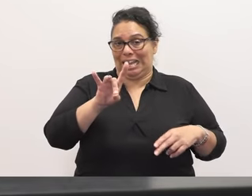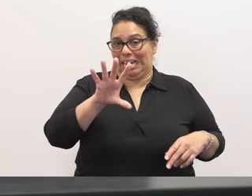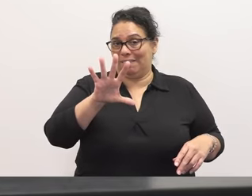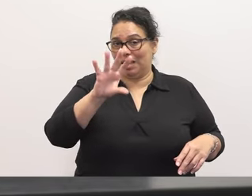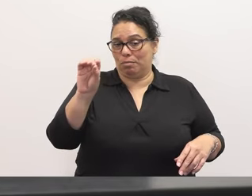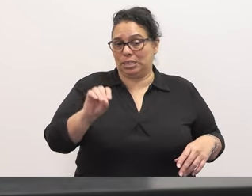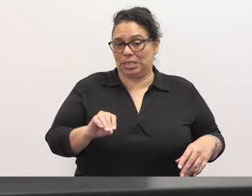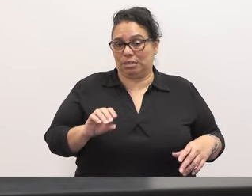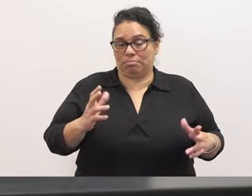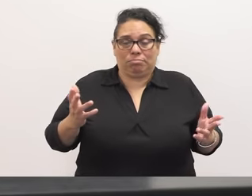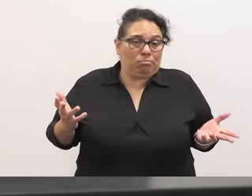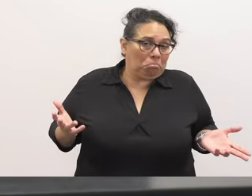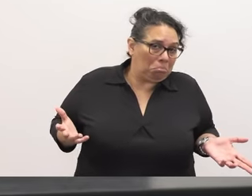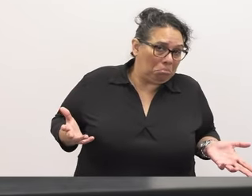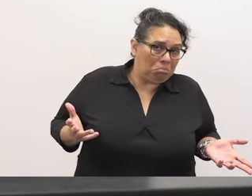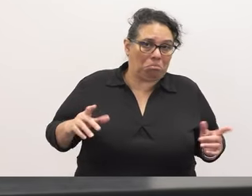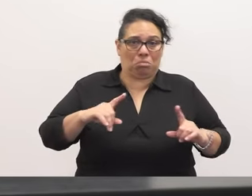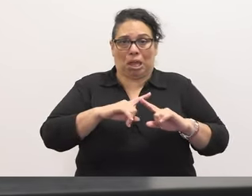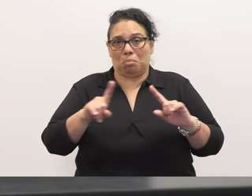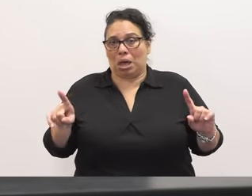But I would like to see,